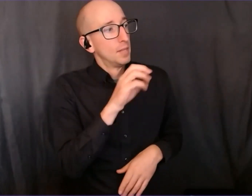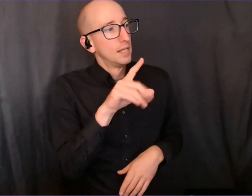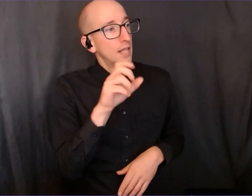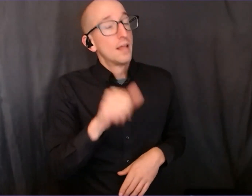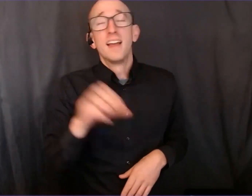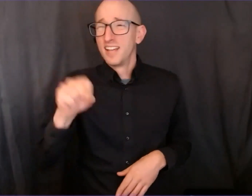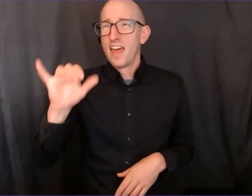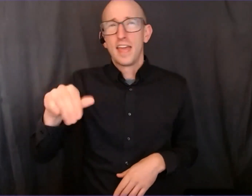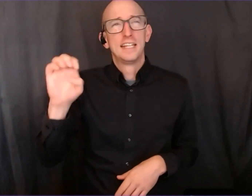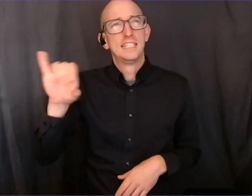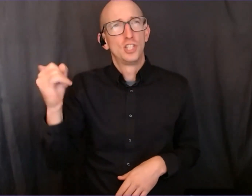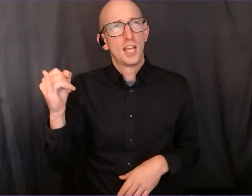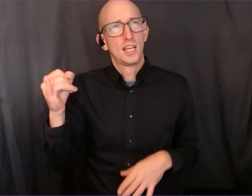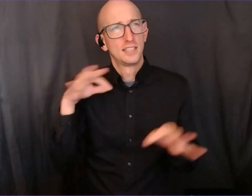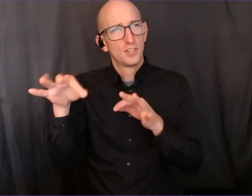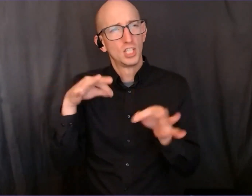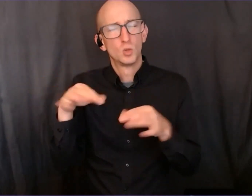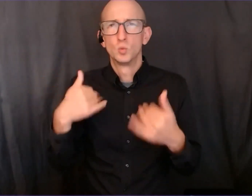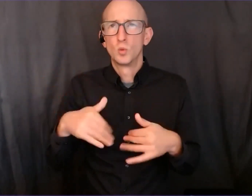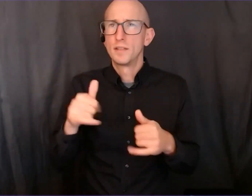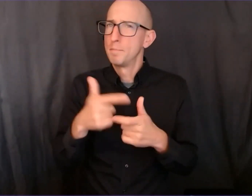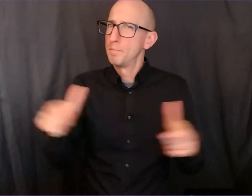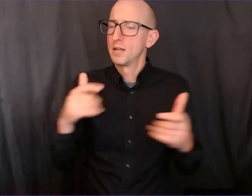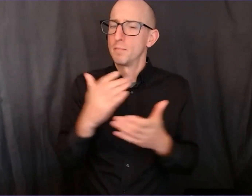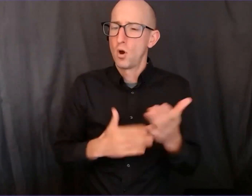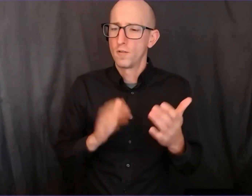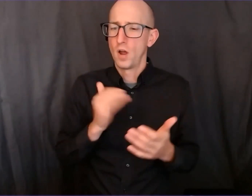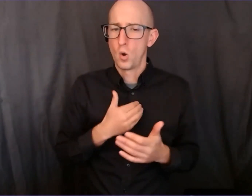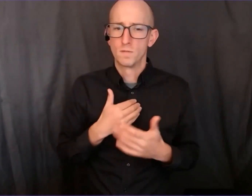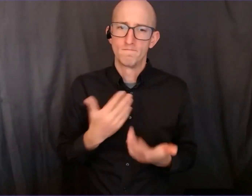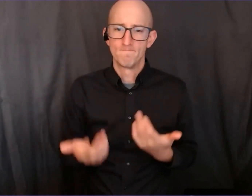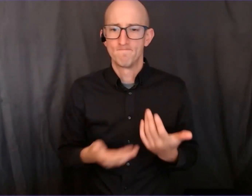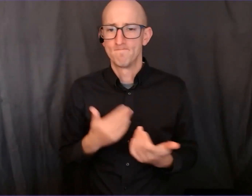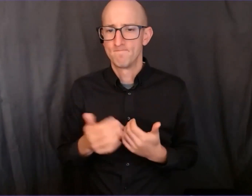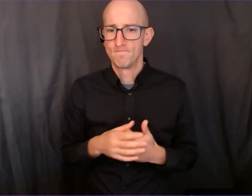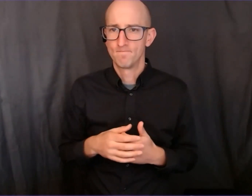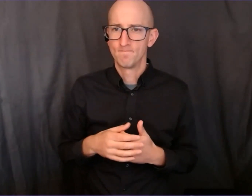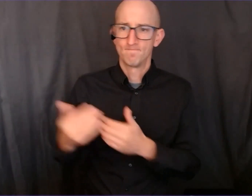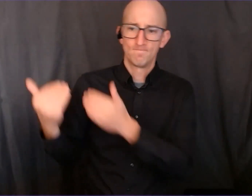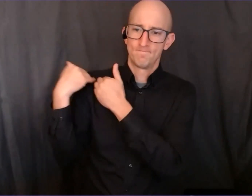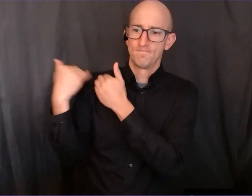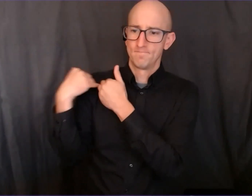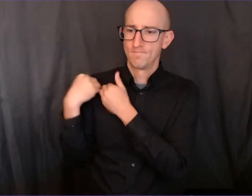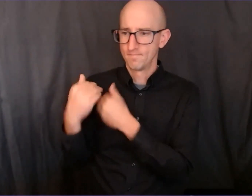billion grant opportunity of which 750 million must be spent in non-attainment areas.